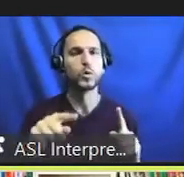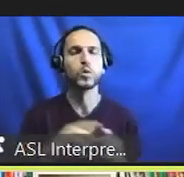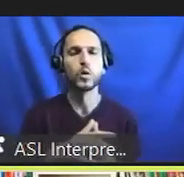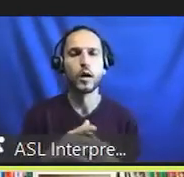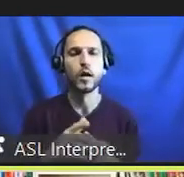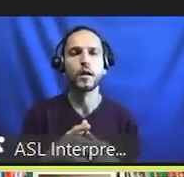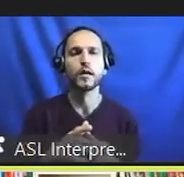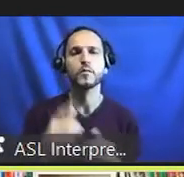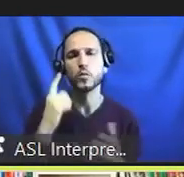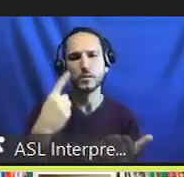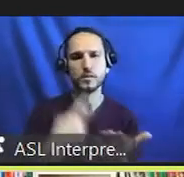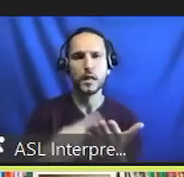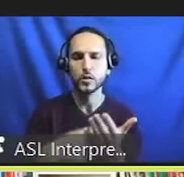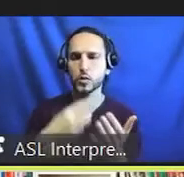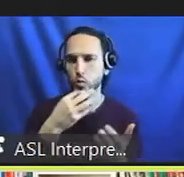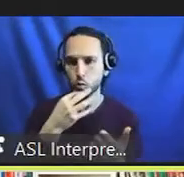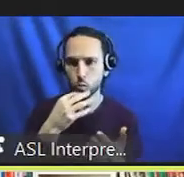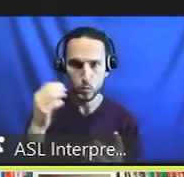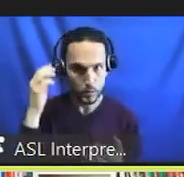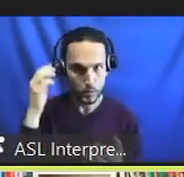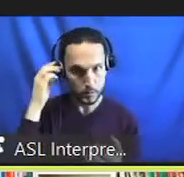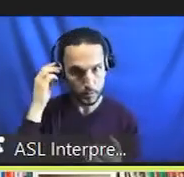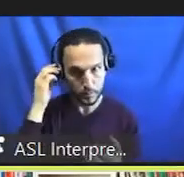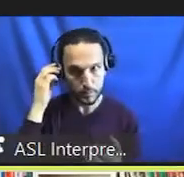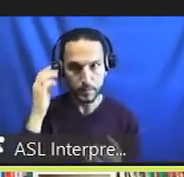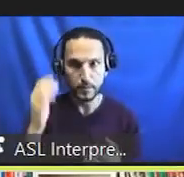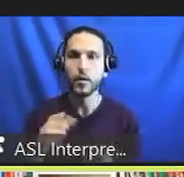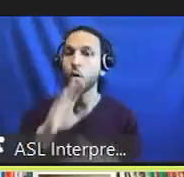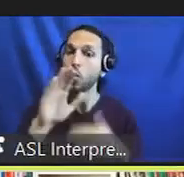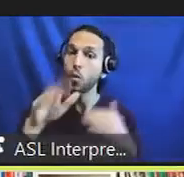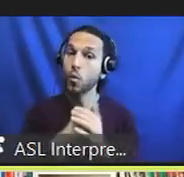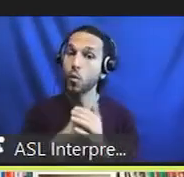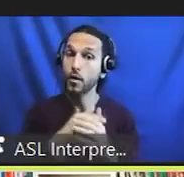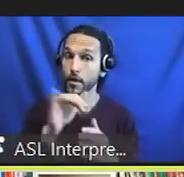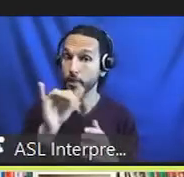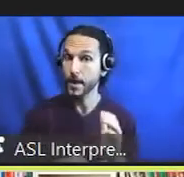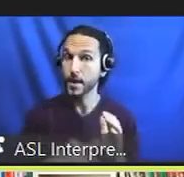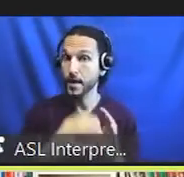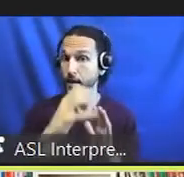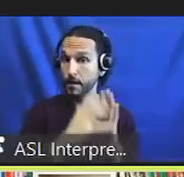in a little bit more detail in a second. So all of this has surely raised some questions.